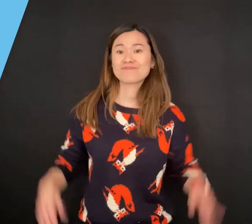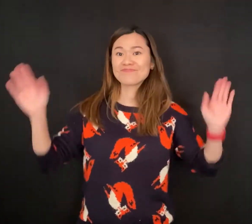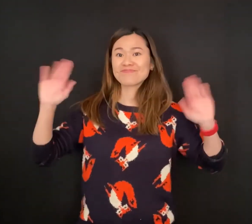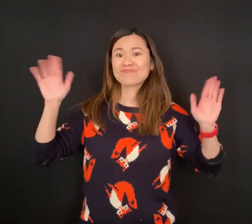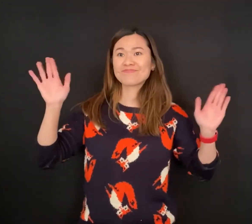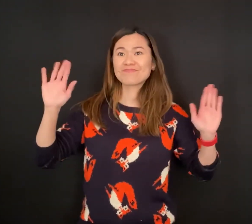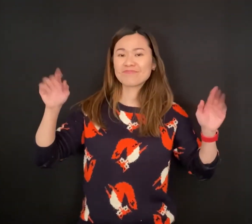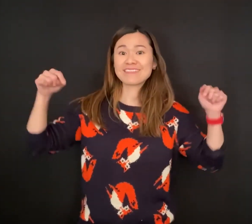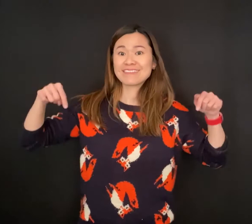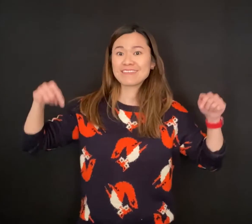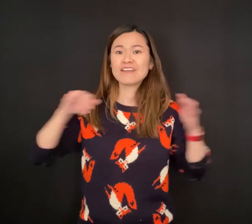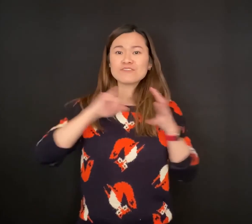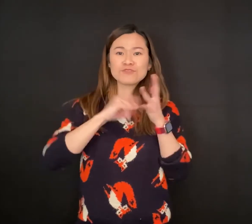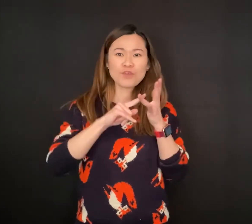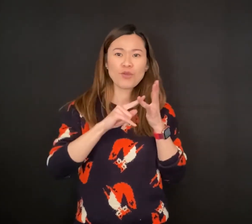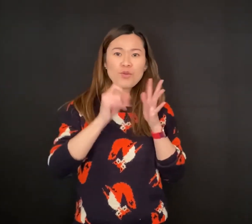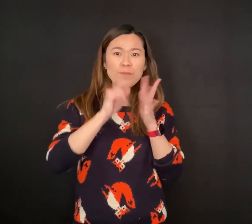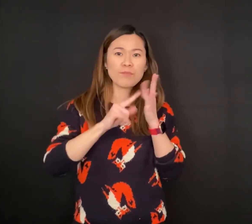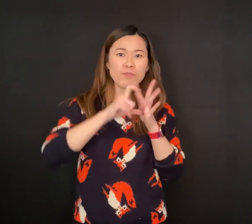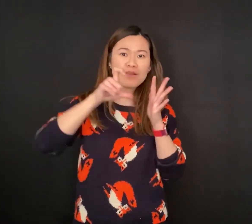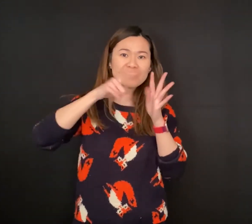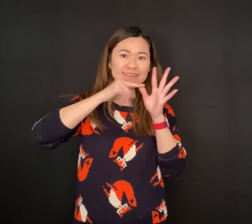Hi everyone this is So...podcast.